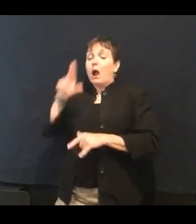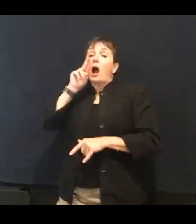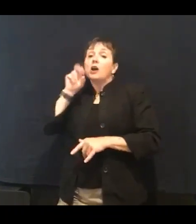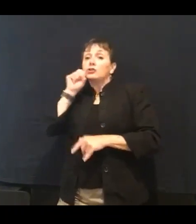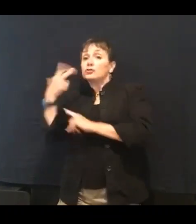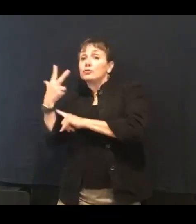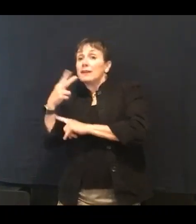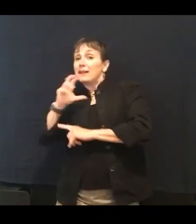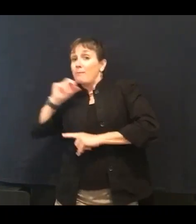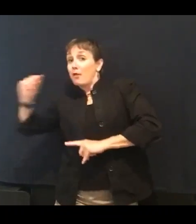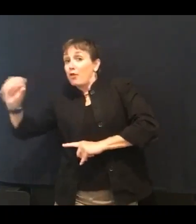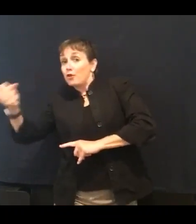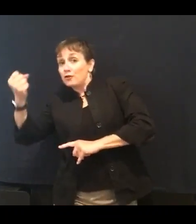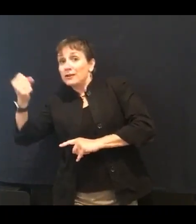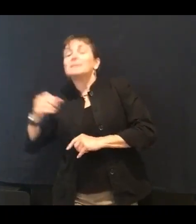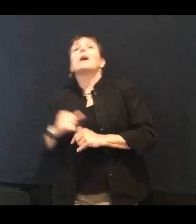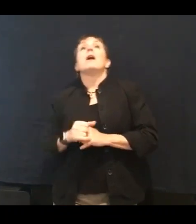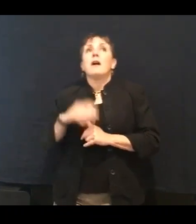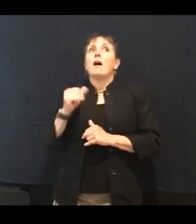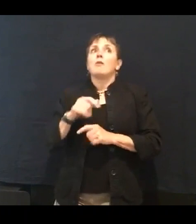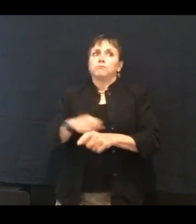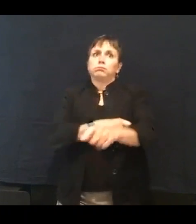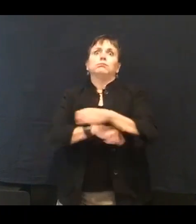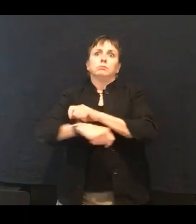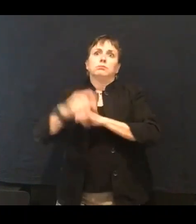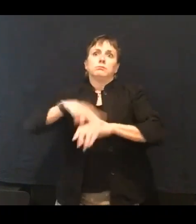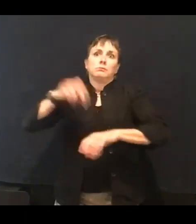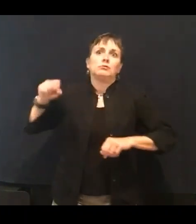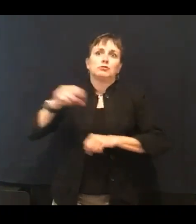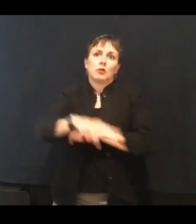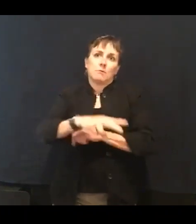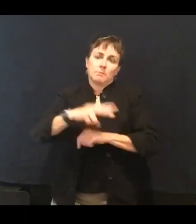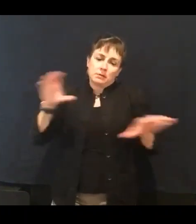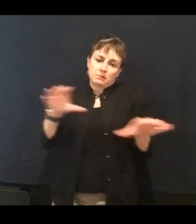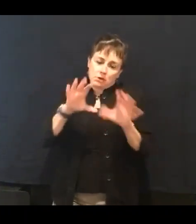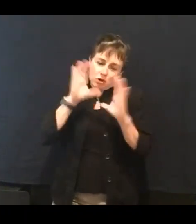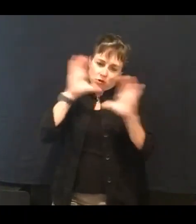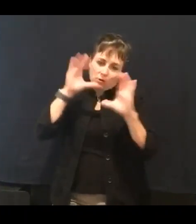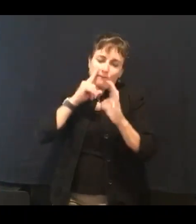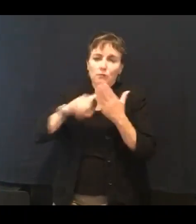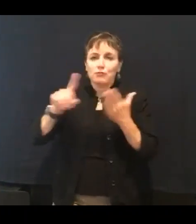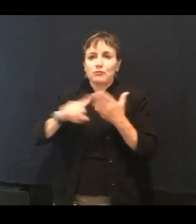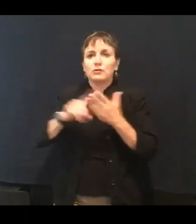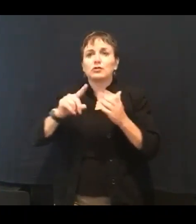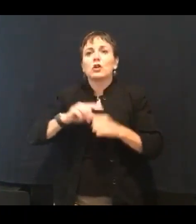these efforts by establishing the consortium that would later become the Usher III Initiative